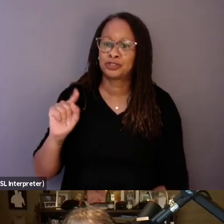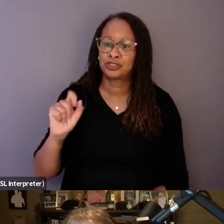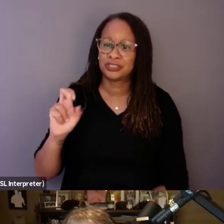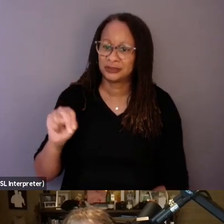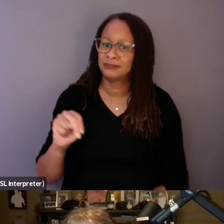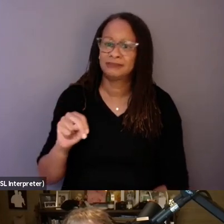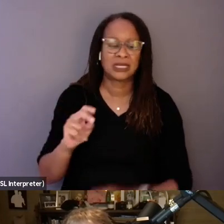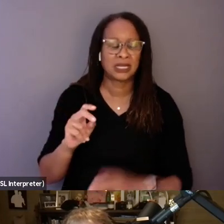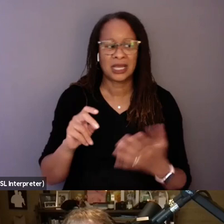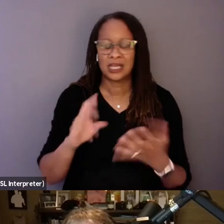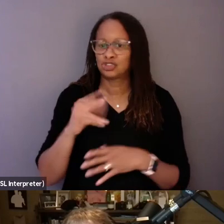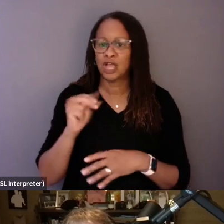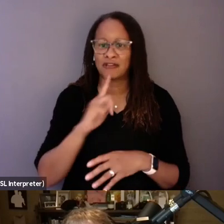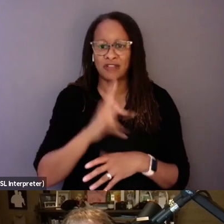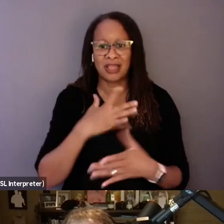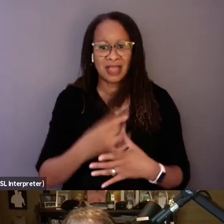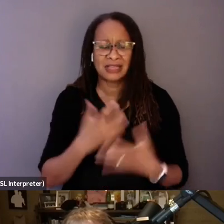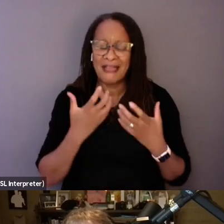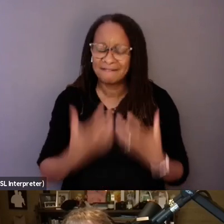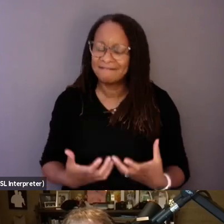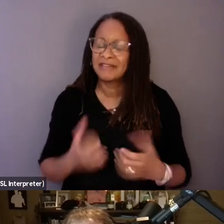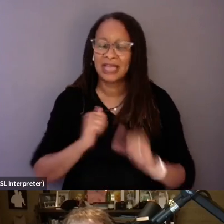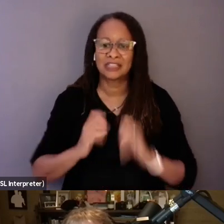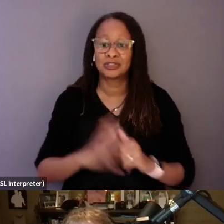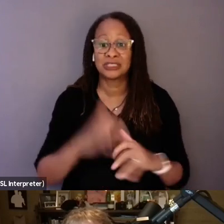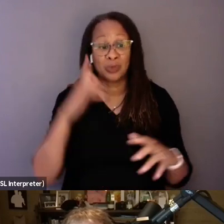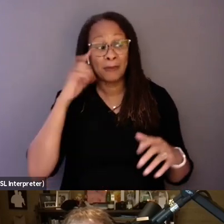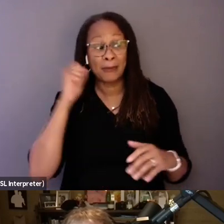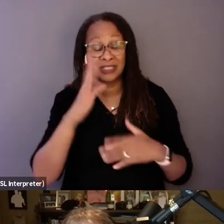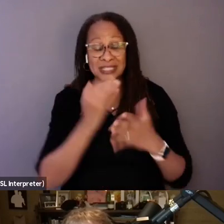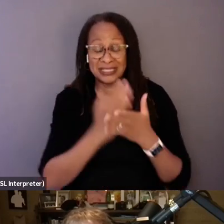and memorize scenes that they were doing and then turn them into scenes.